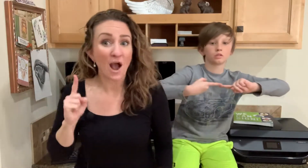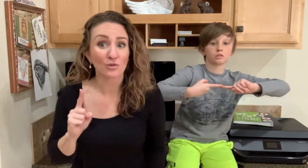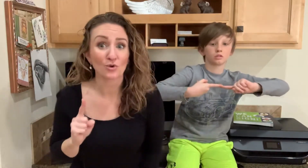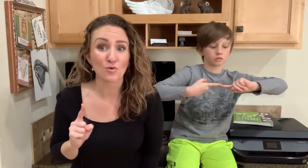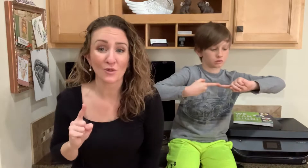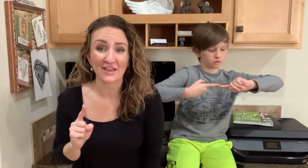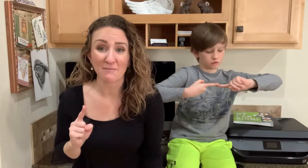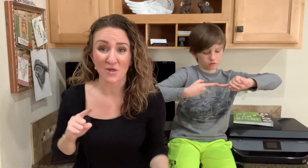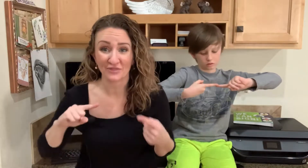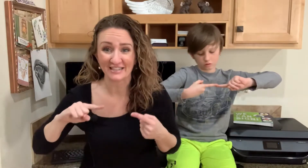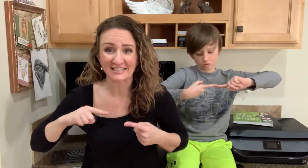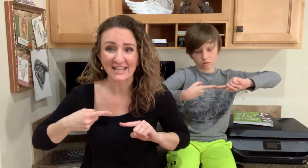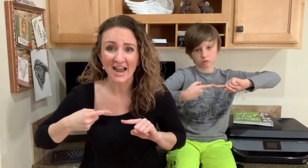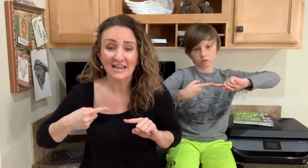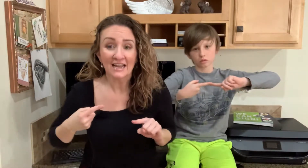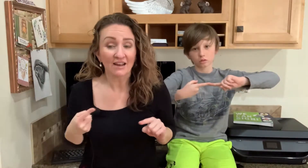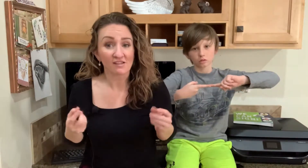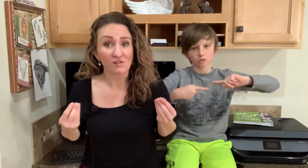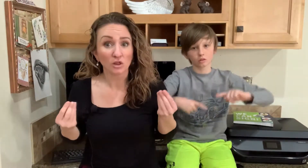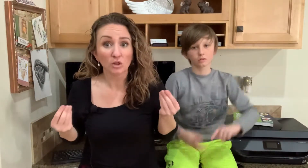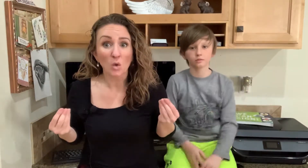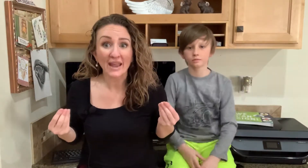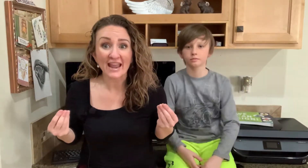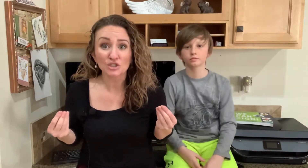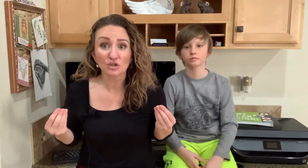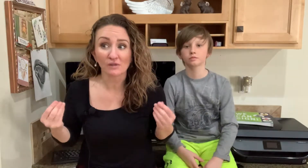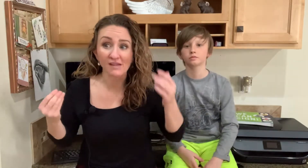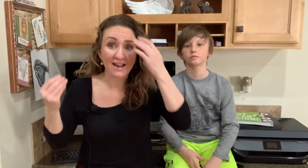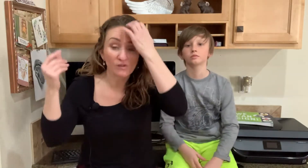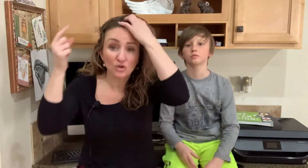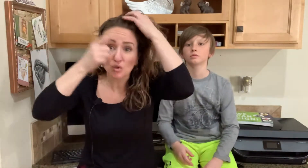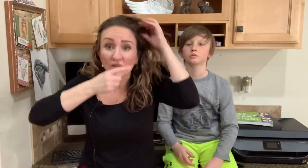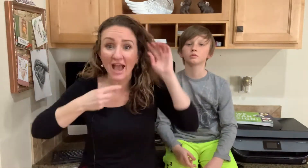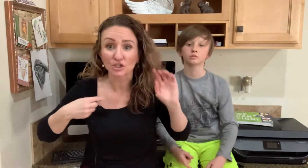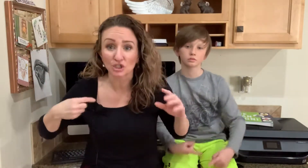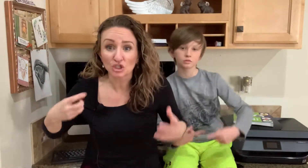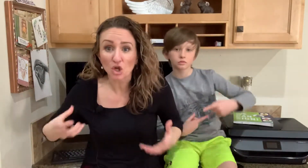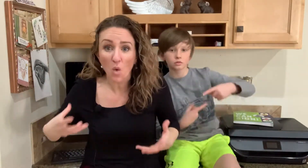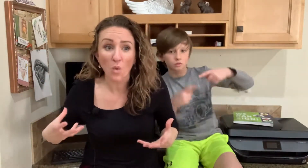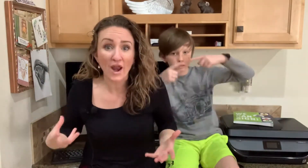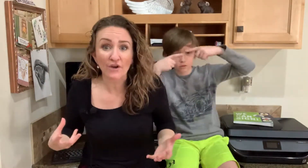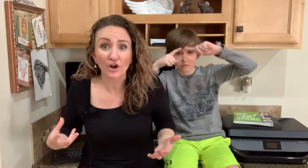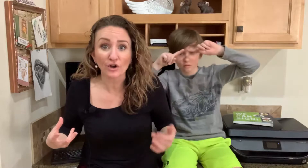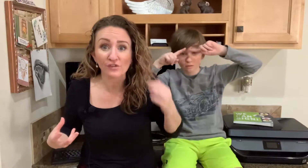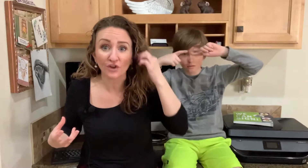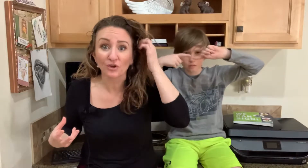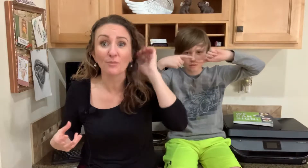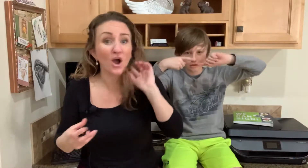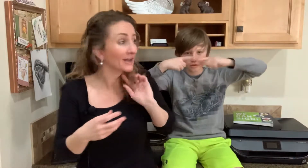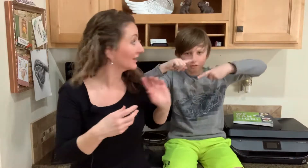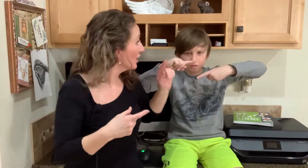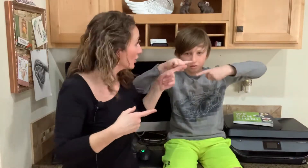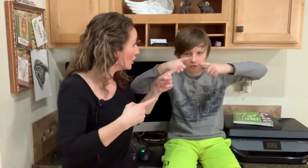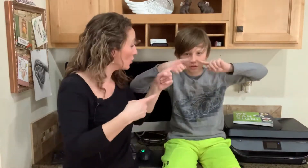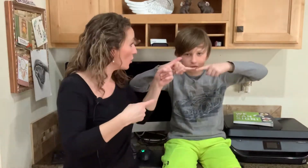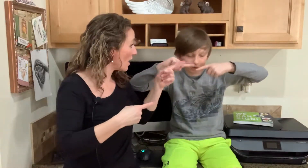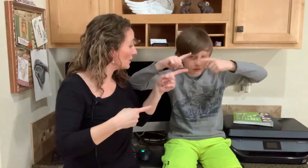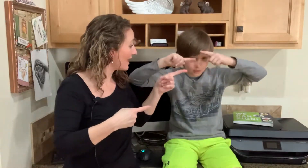Now, the cool thing about this sign is it's a locational sign, so you can actually show where it hurts on your body. Good.